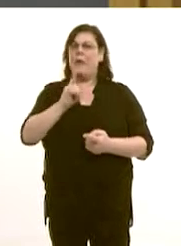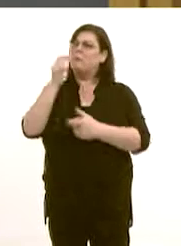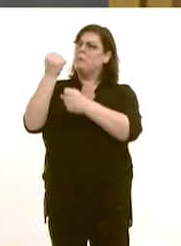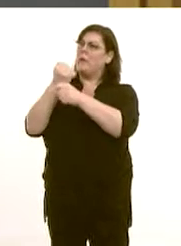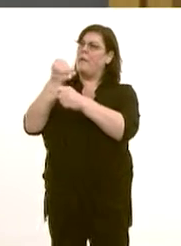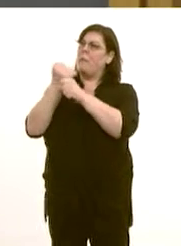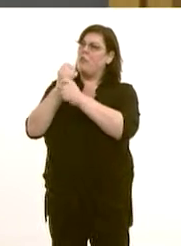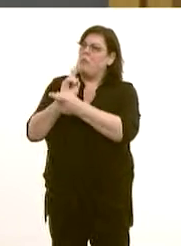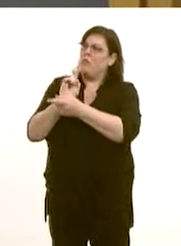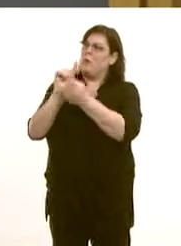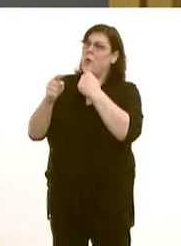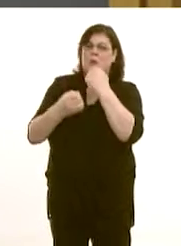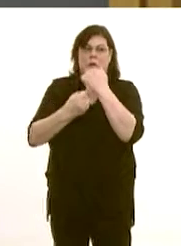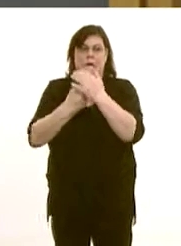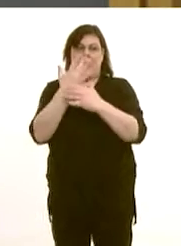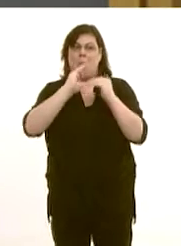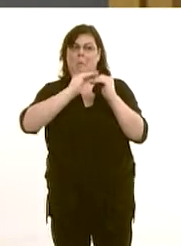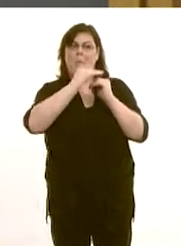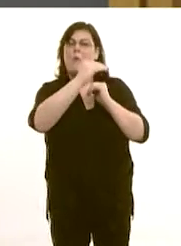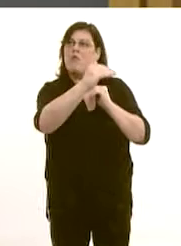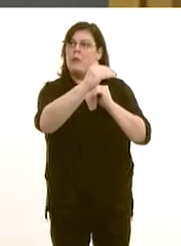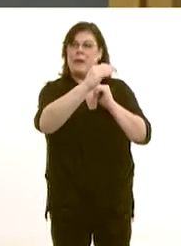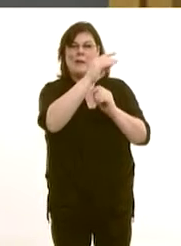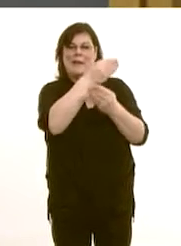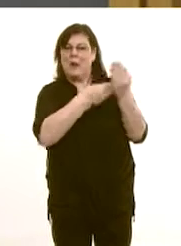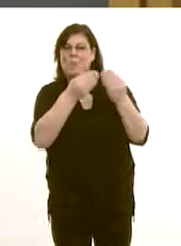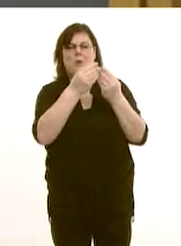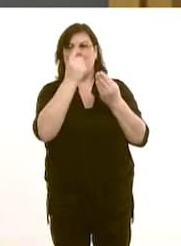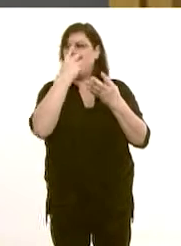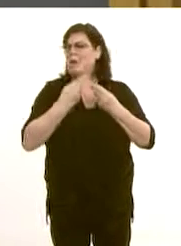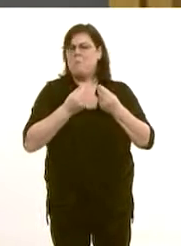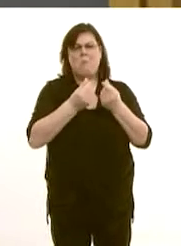to developing the marine economy has been patchy and fragmented, and that there isn’t